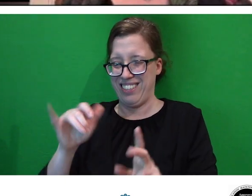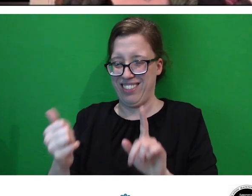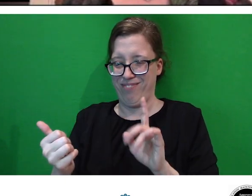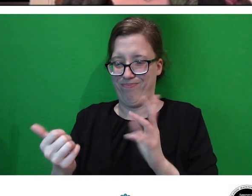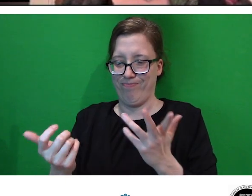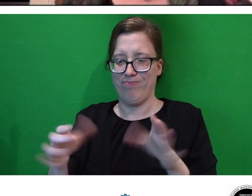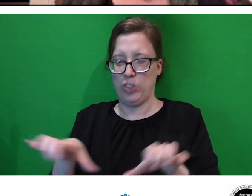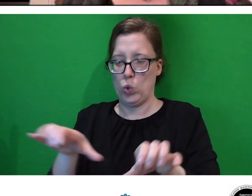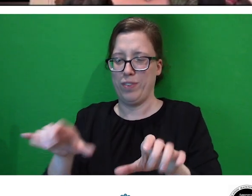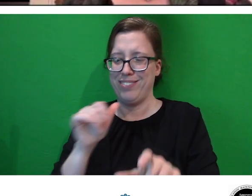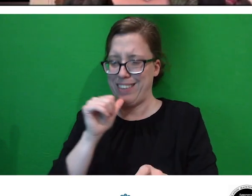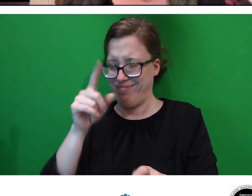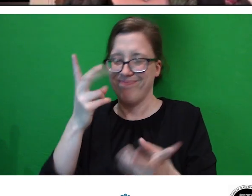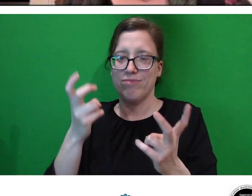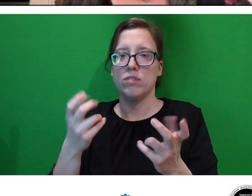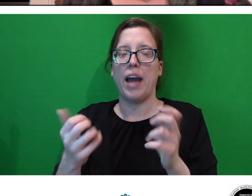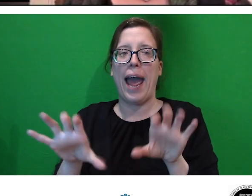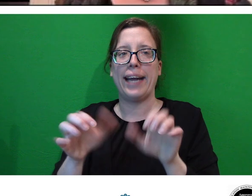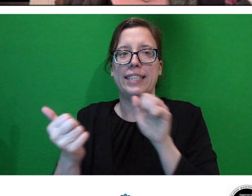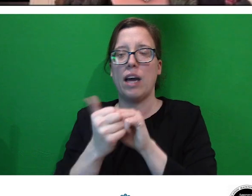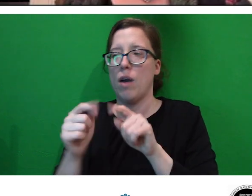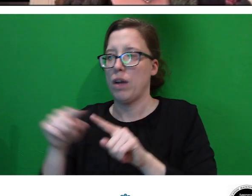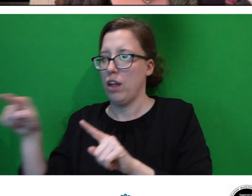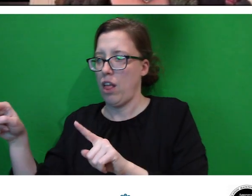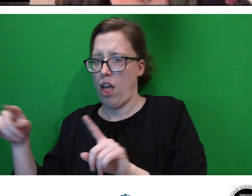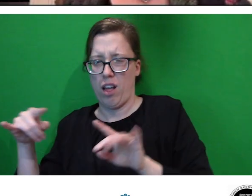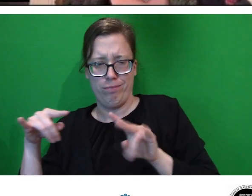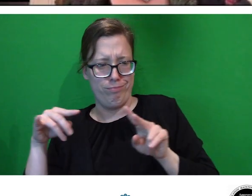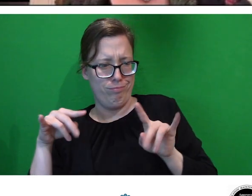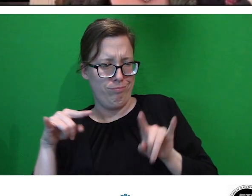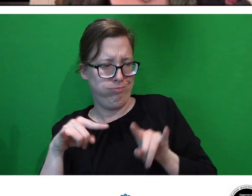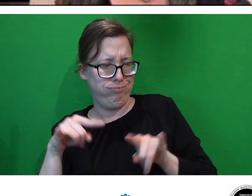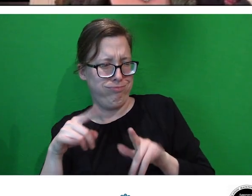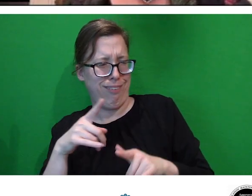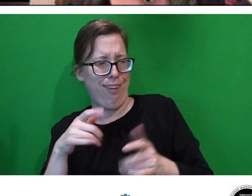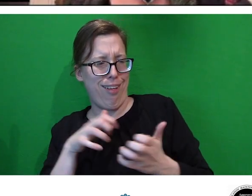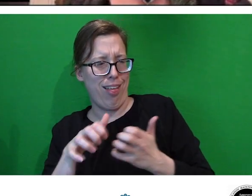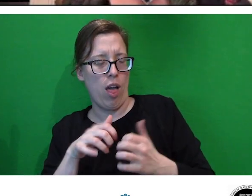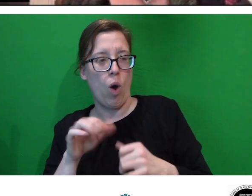kid will do something that really by all intents and objective purposes is dumb.